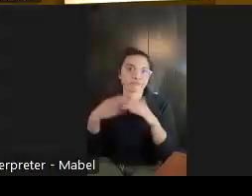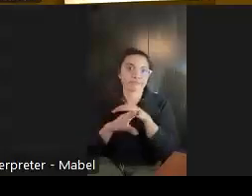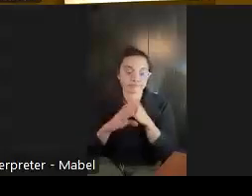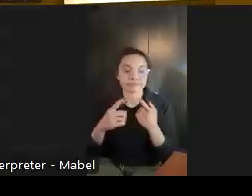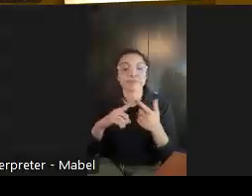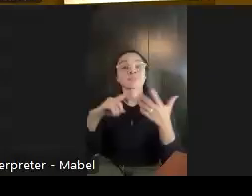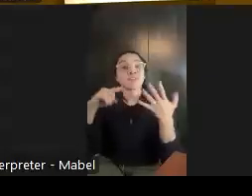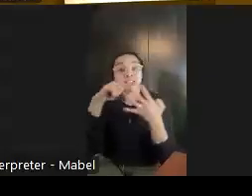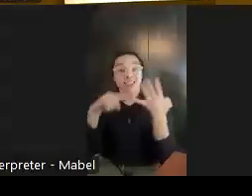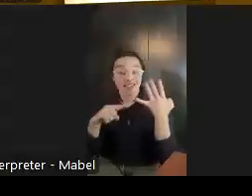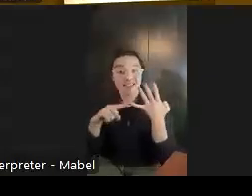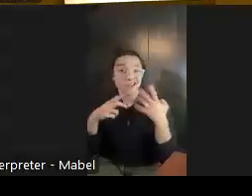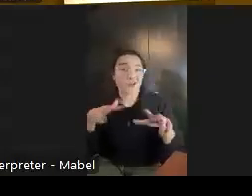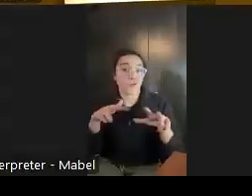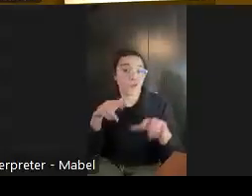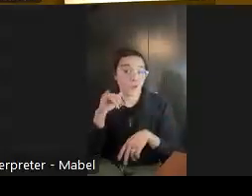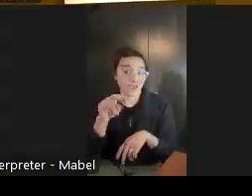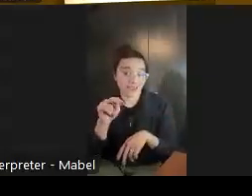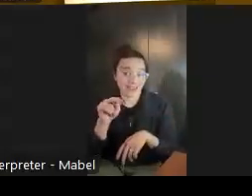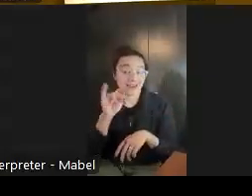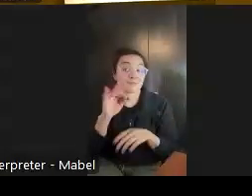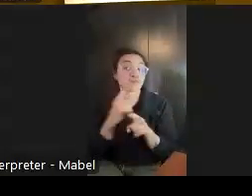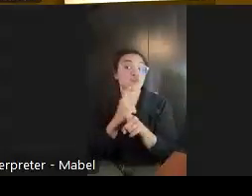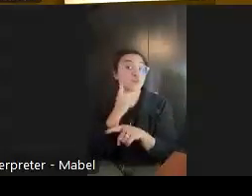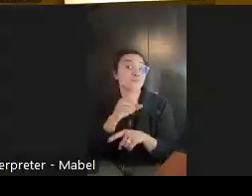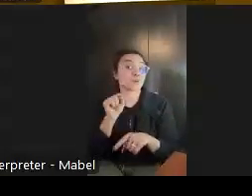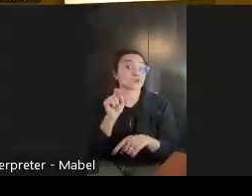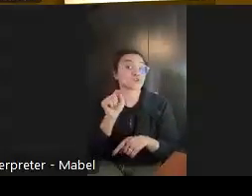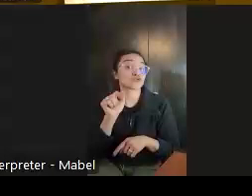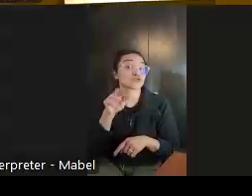they're appropriate for the starch intervention we're able to offer that immediate linkage as